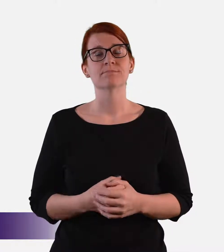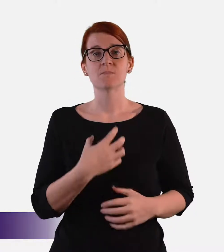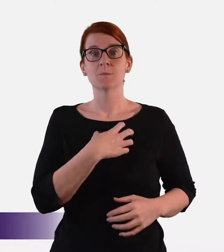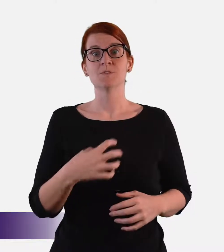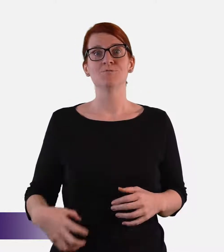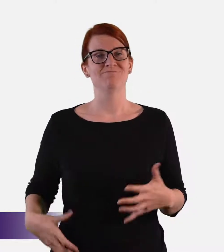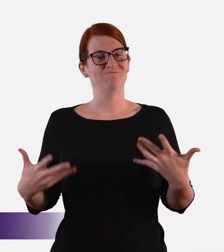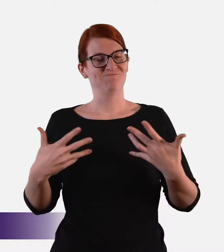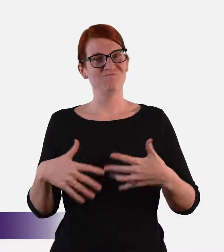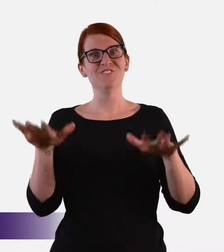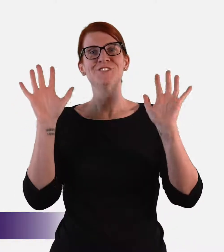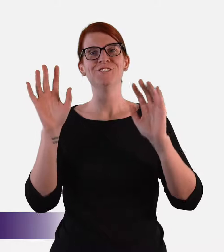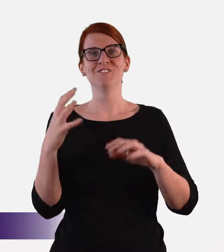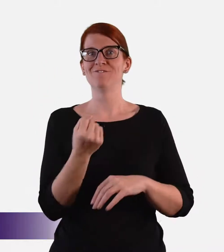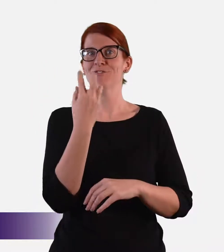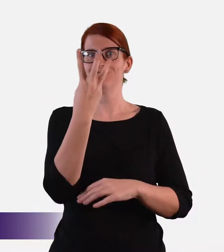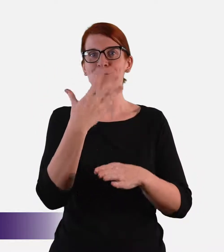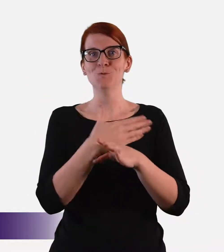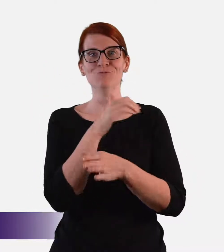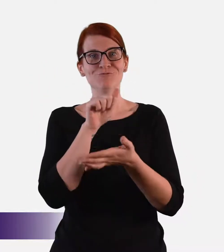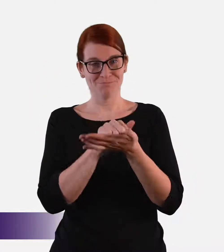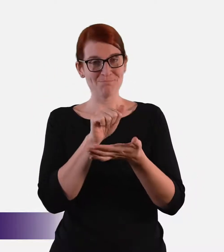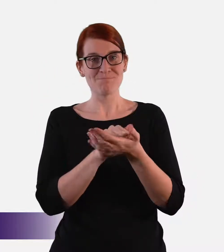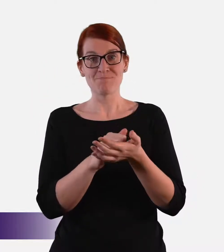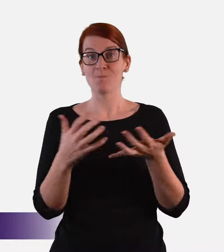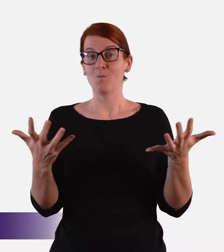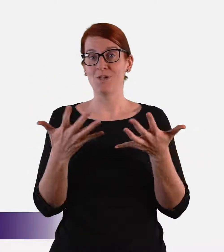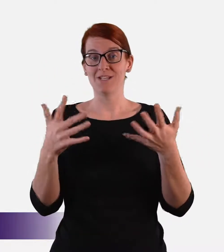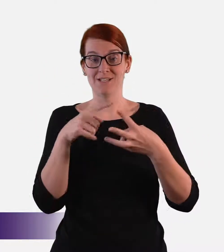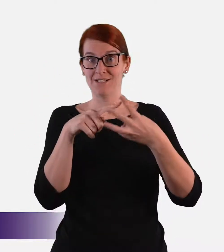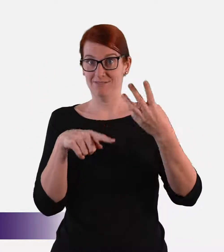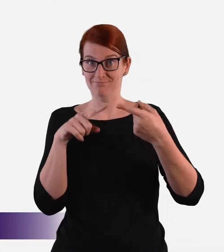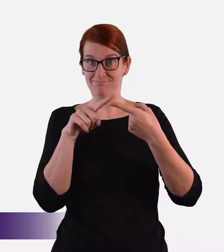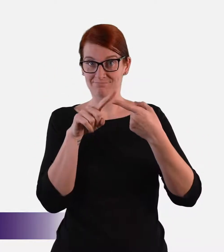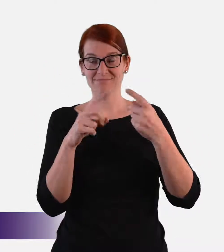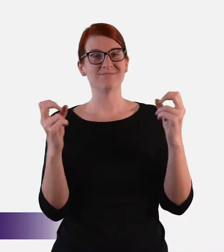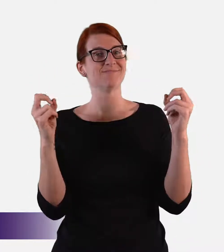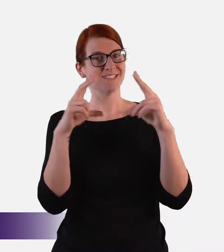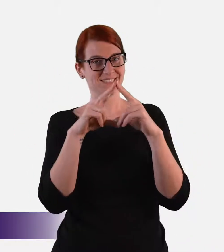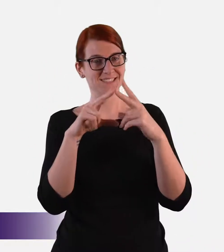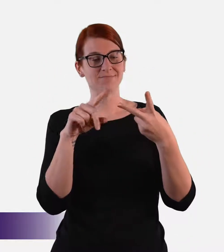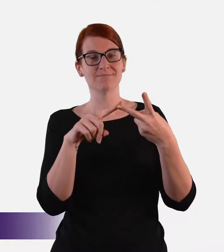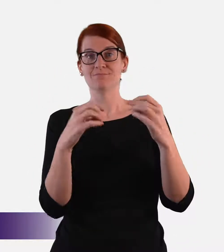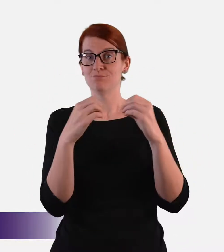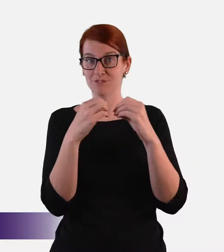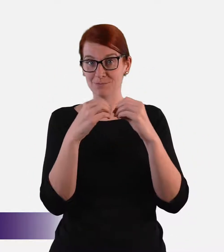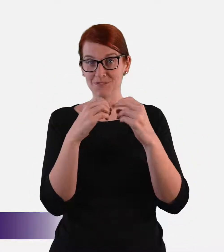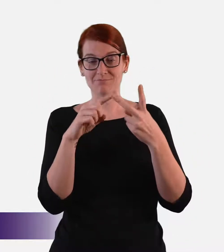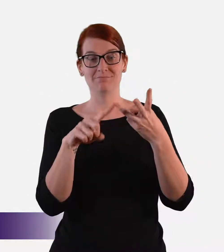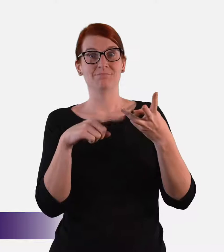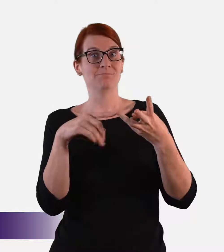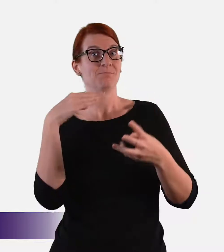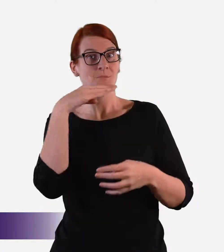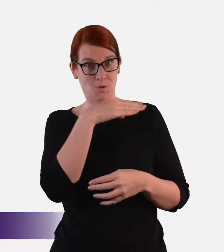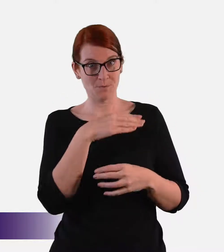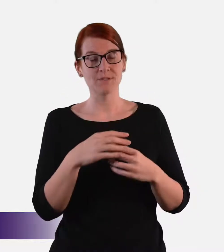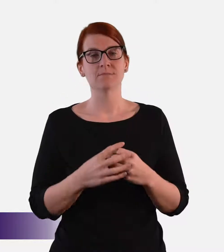(the Commission) conducted three workshops in Sydney, Brisbane and Melbourne -